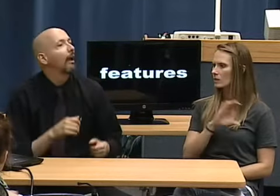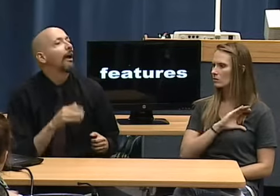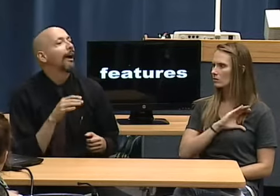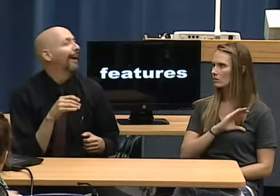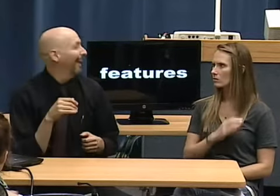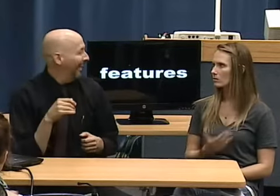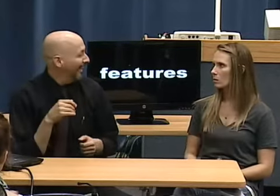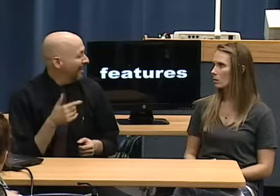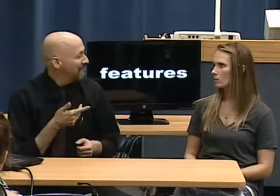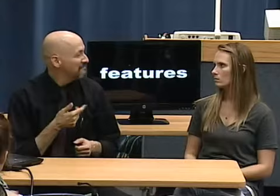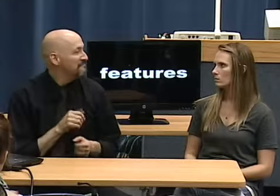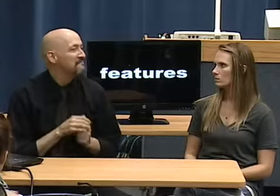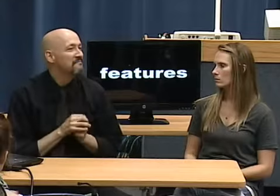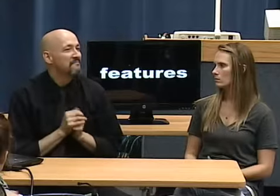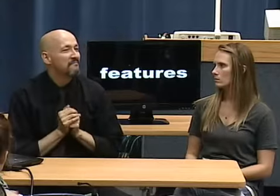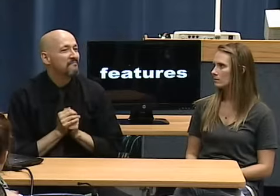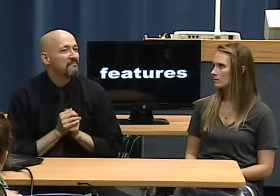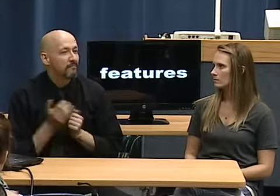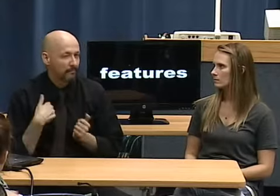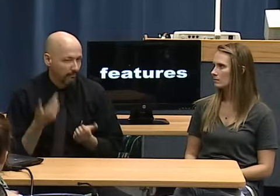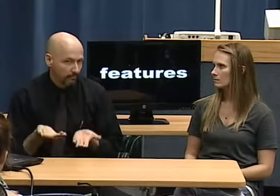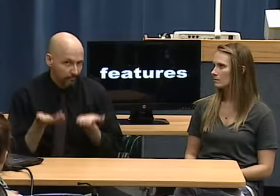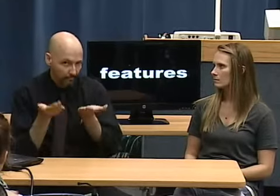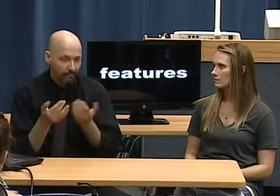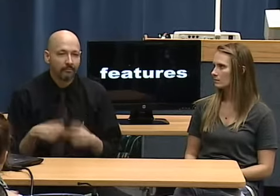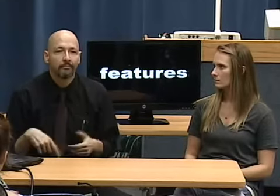Characteristic? I propose ...